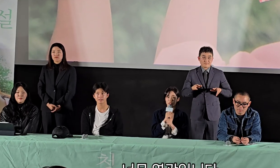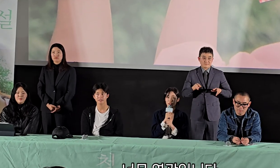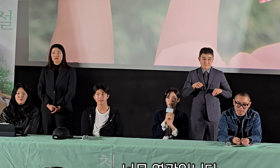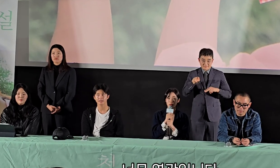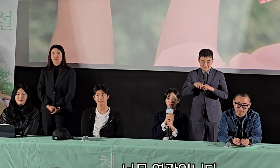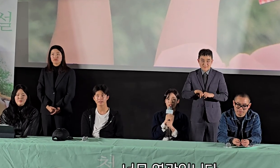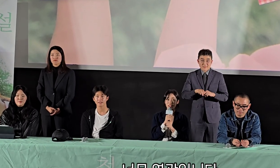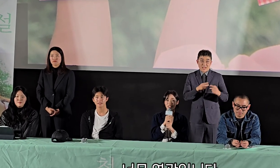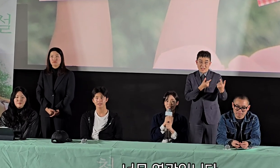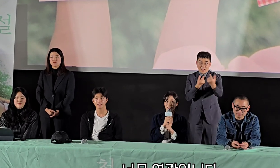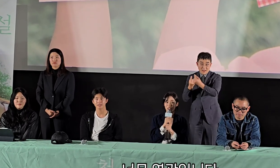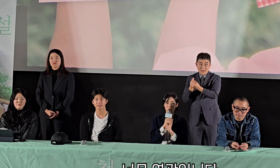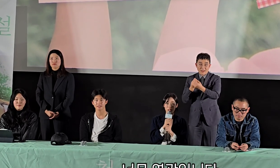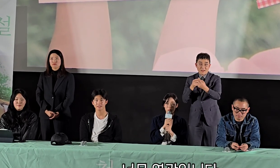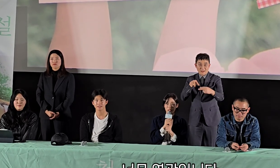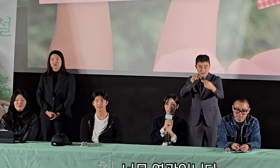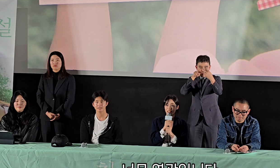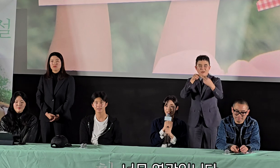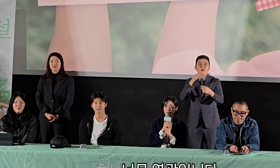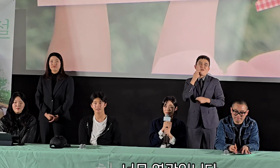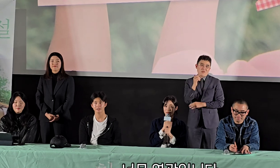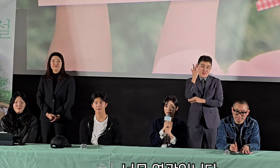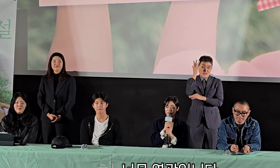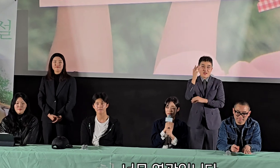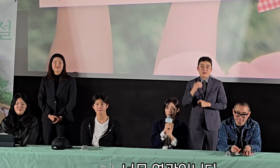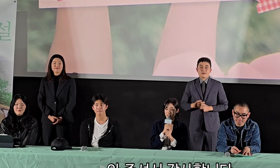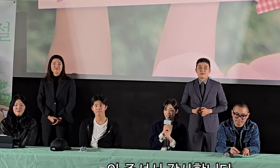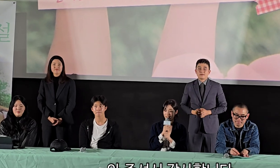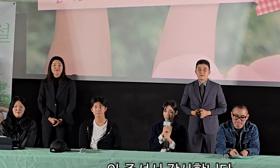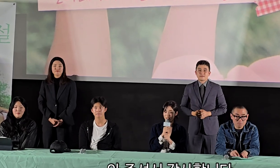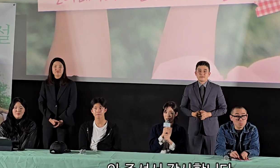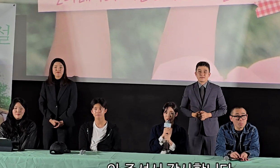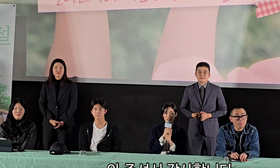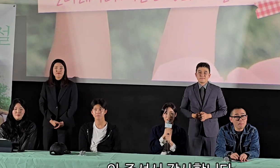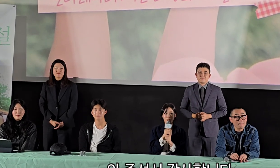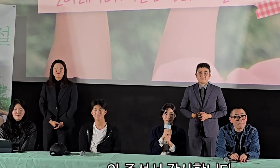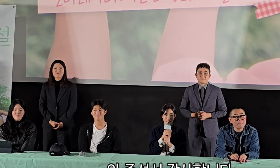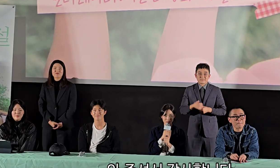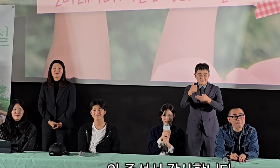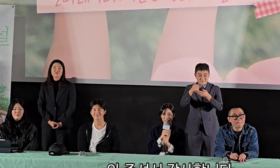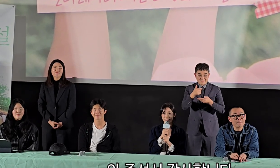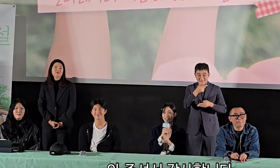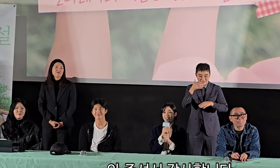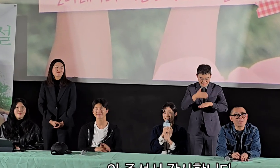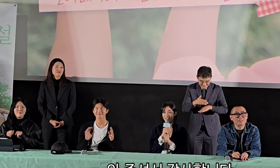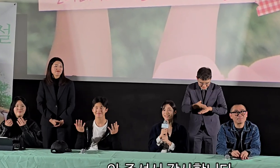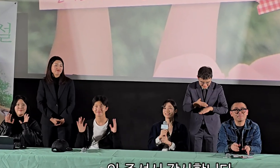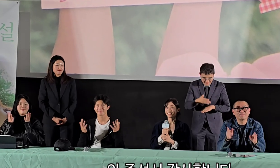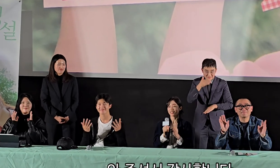Thank you for coming. Thanks Thanks :)